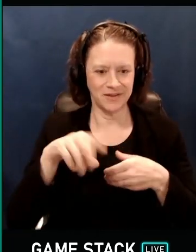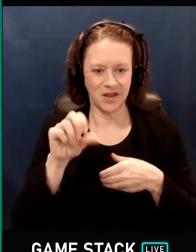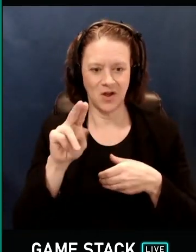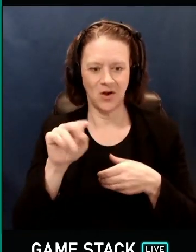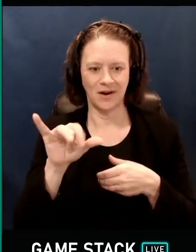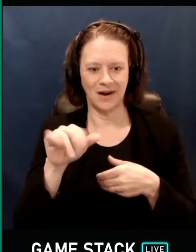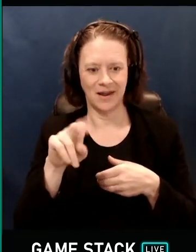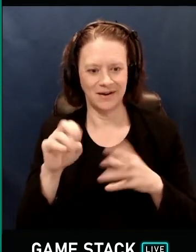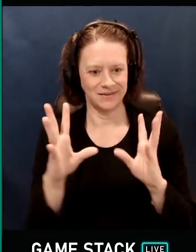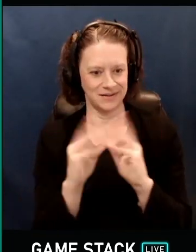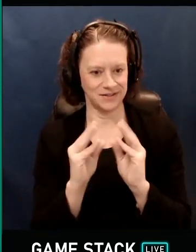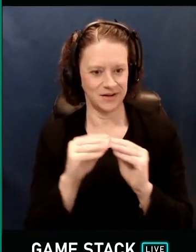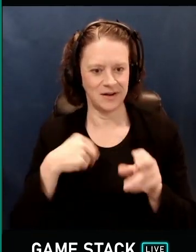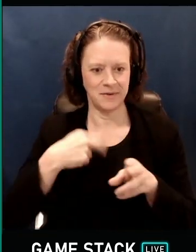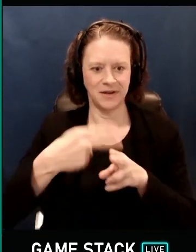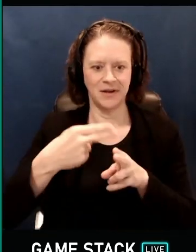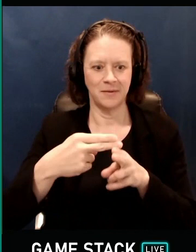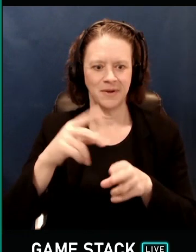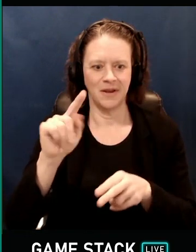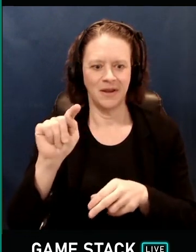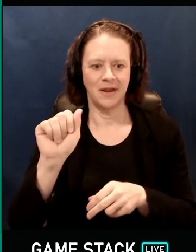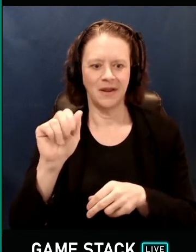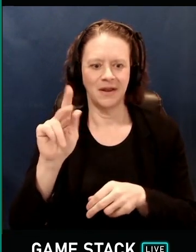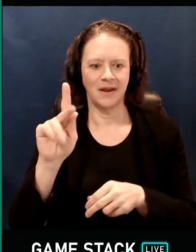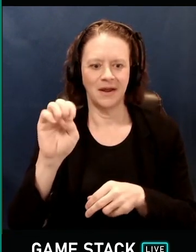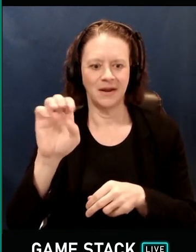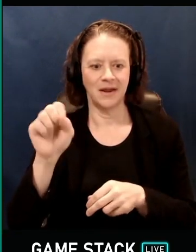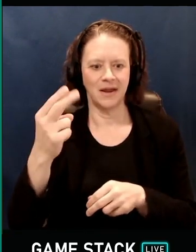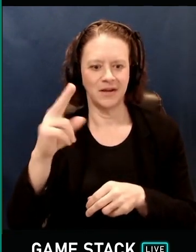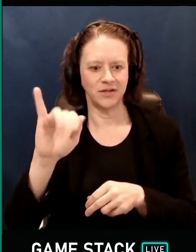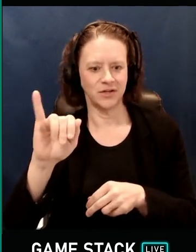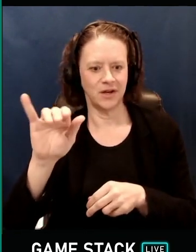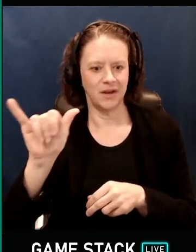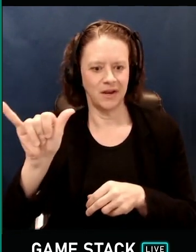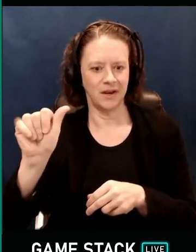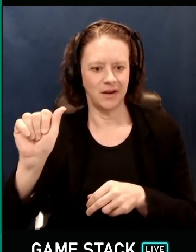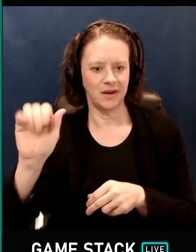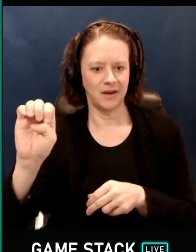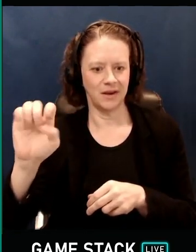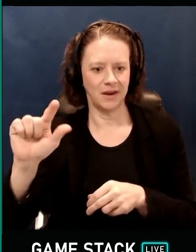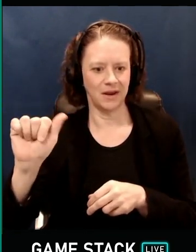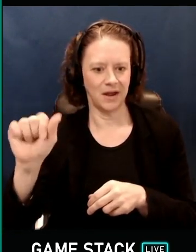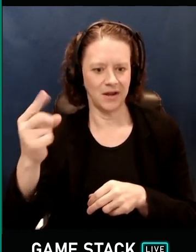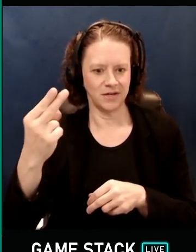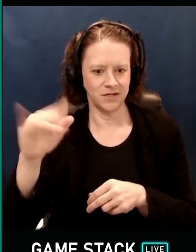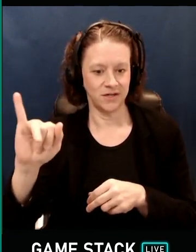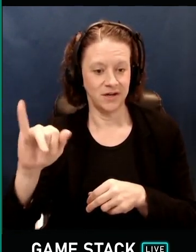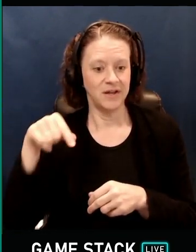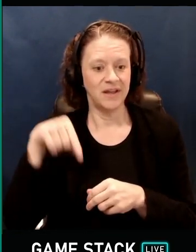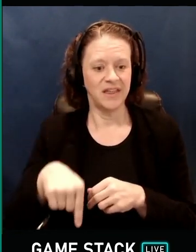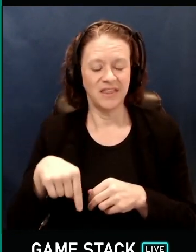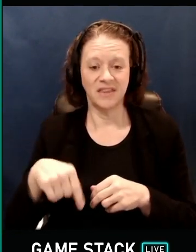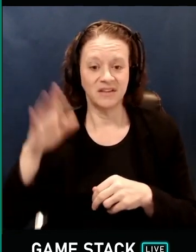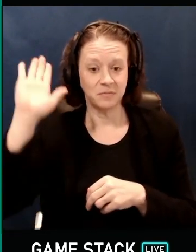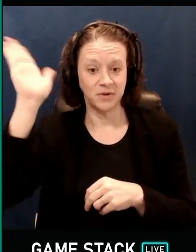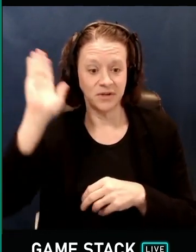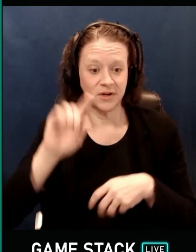I'm Takeshi Yaegashi. This presentation is about building cloud native CI/CD pipelines for Unity Games.